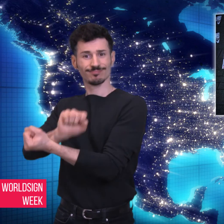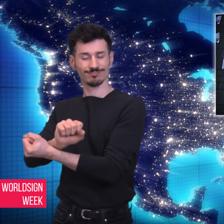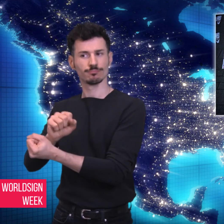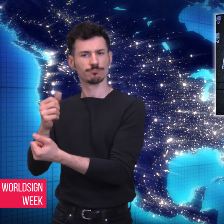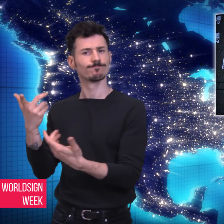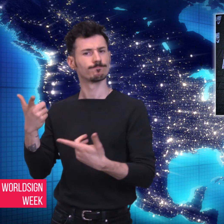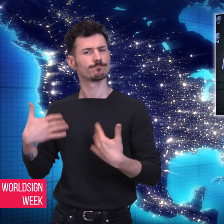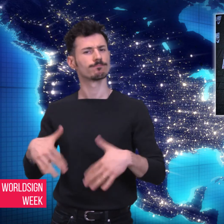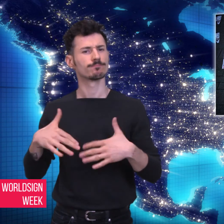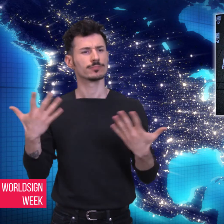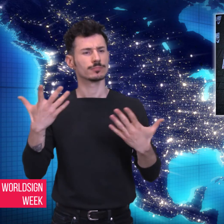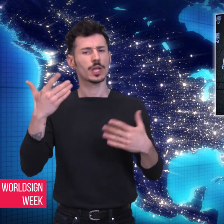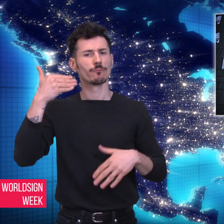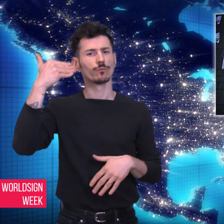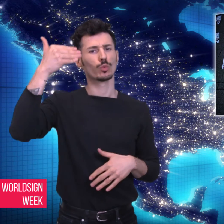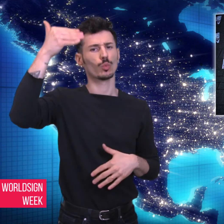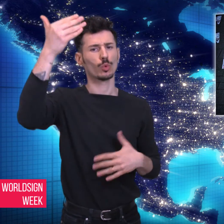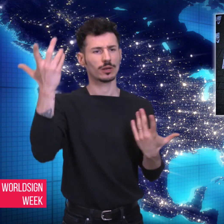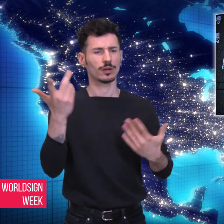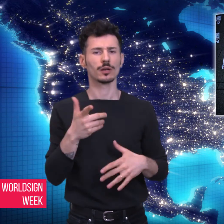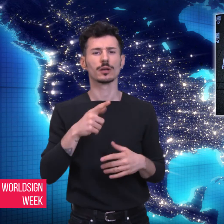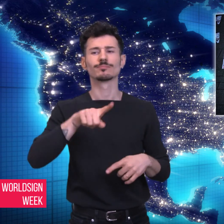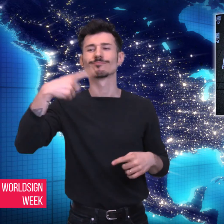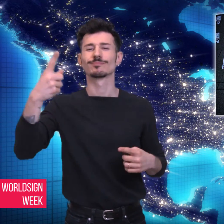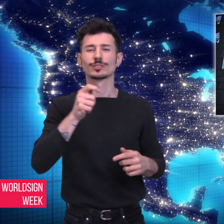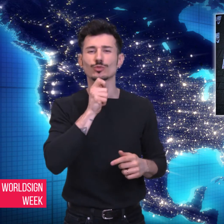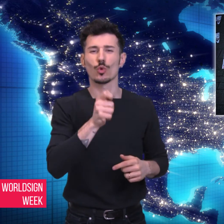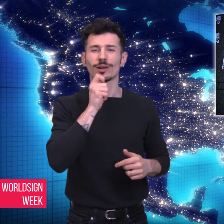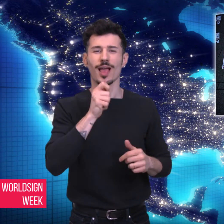would risk future protections of all journalists